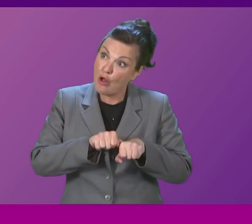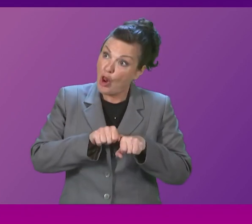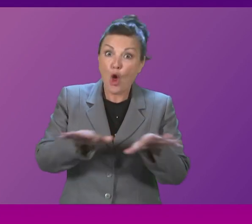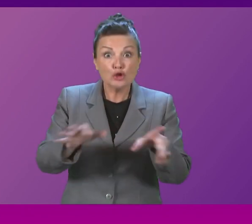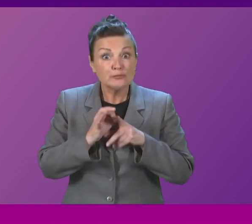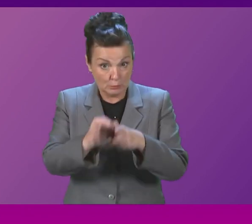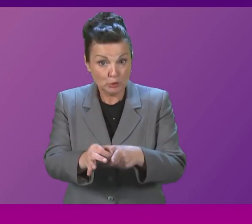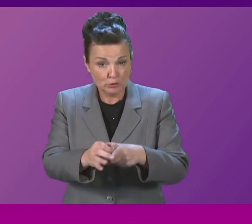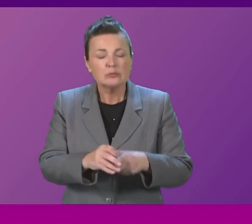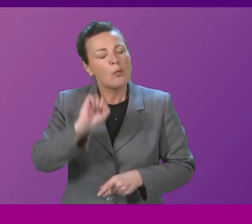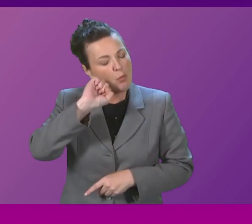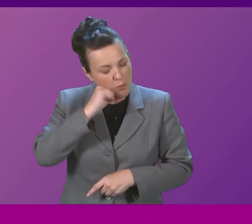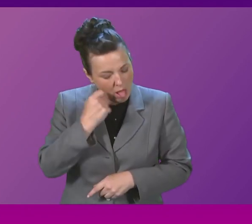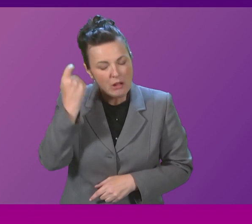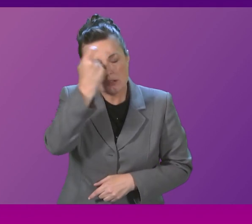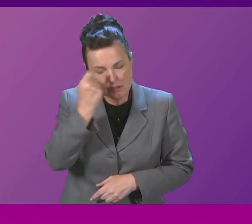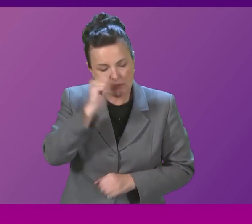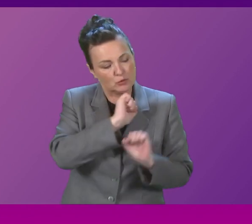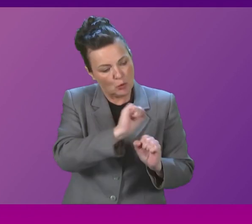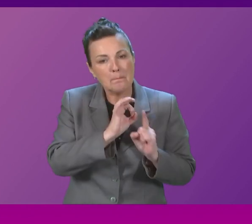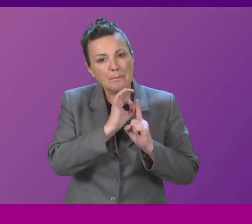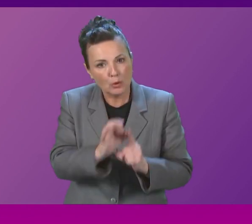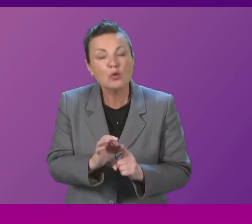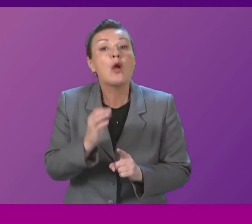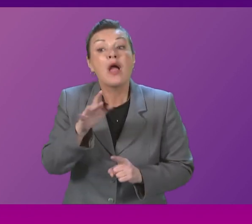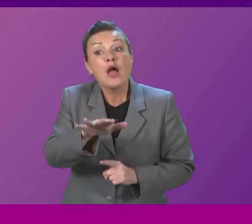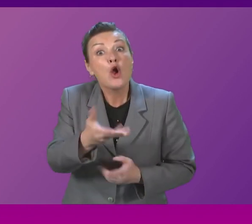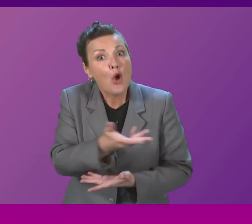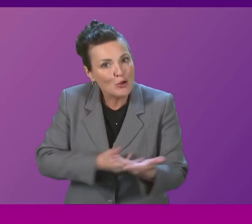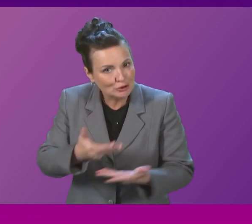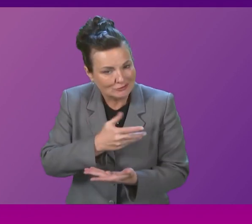We will consider the proposals in the consultation when the consultation has closed, which will